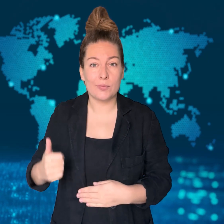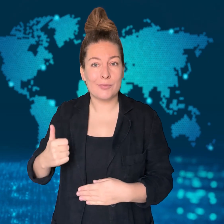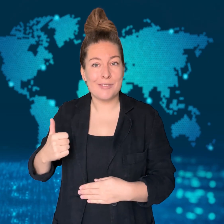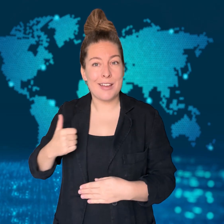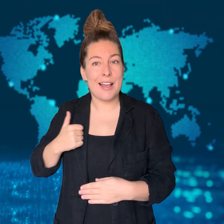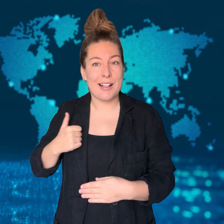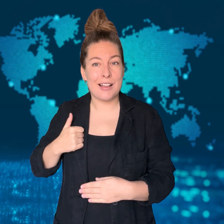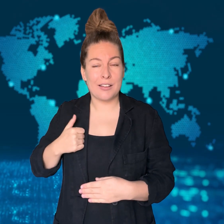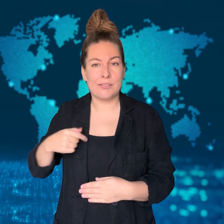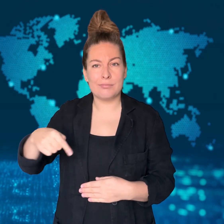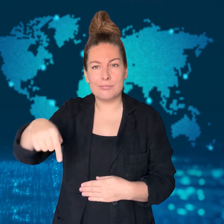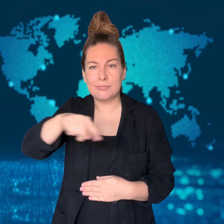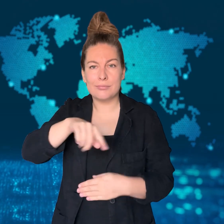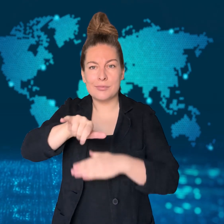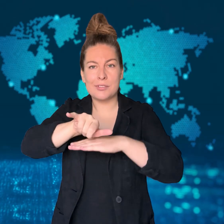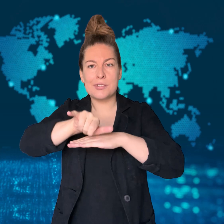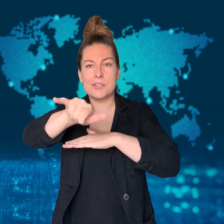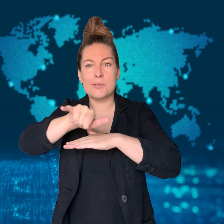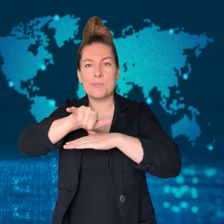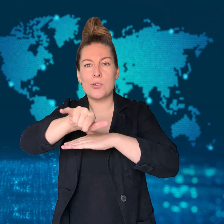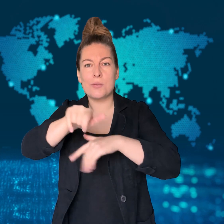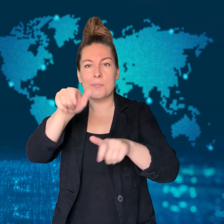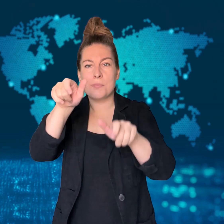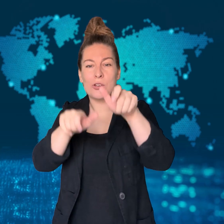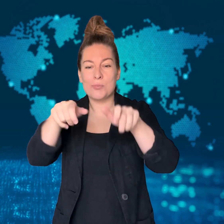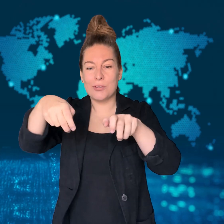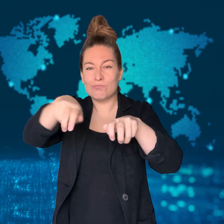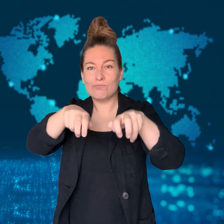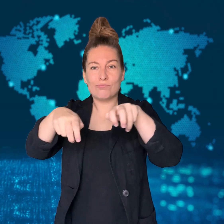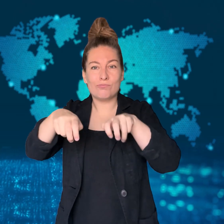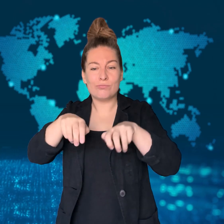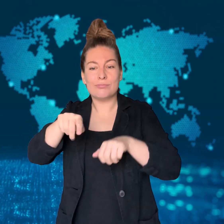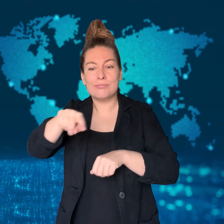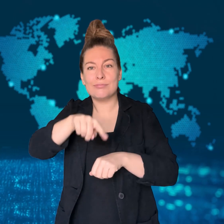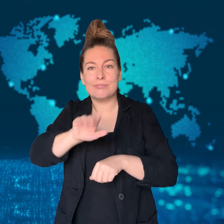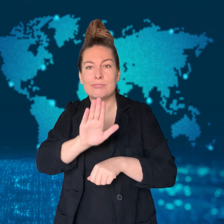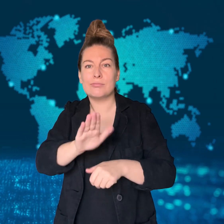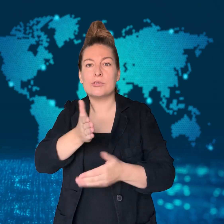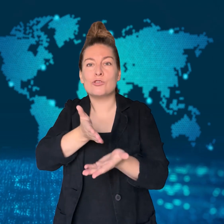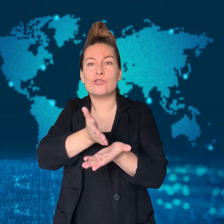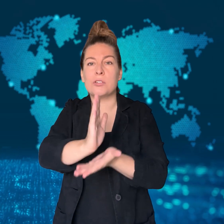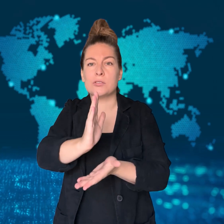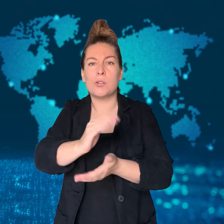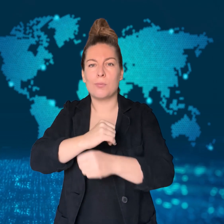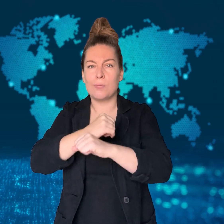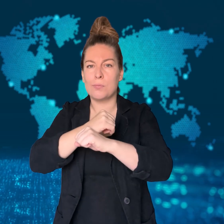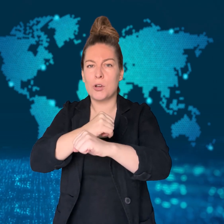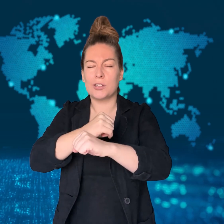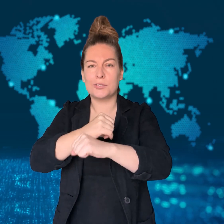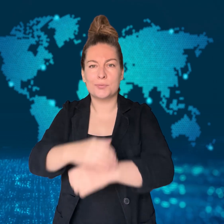Passenger protection rules